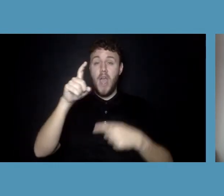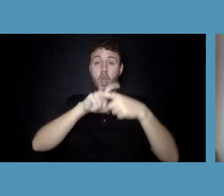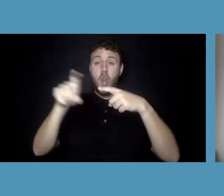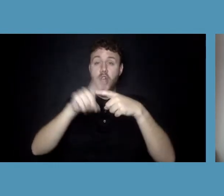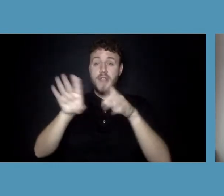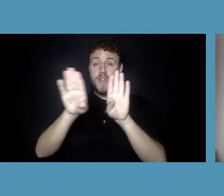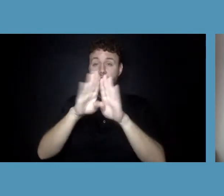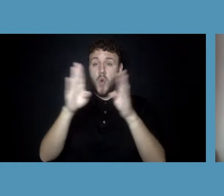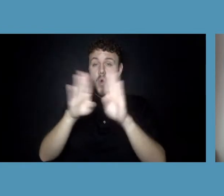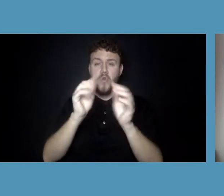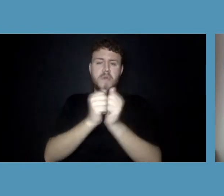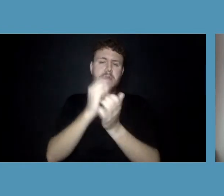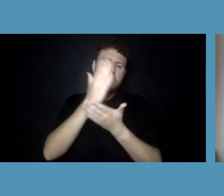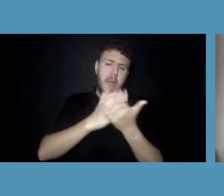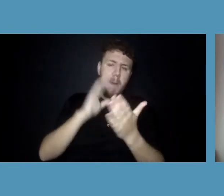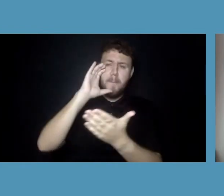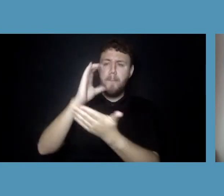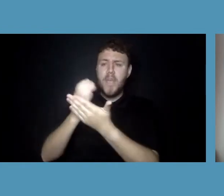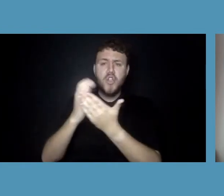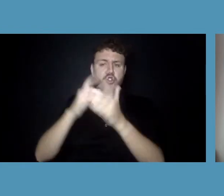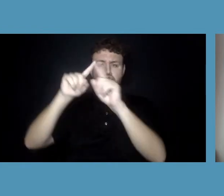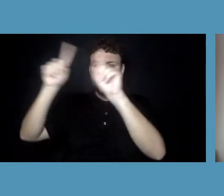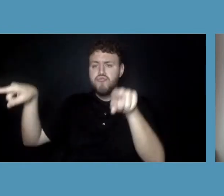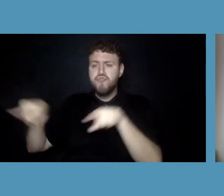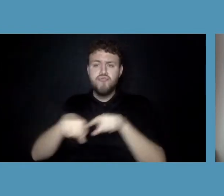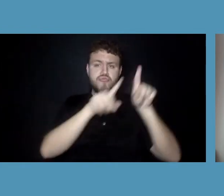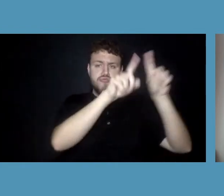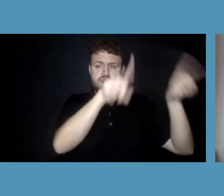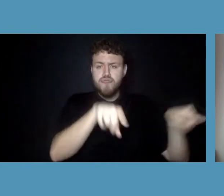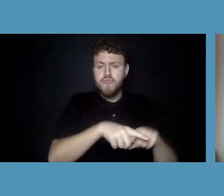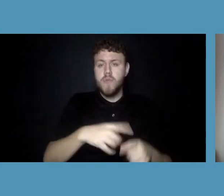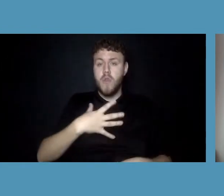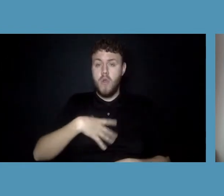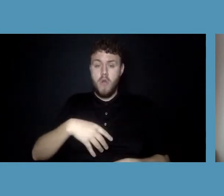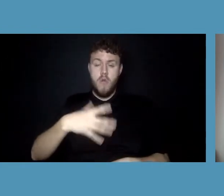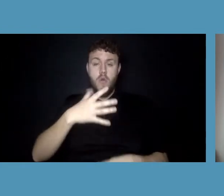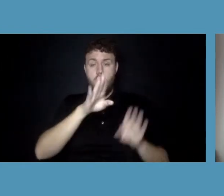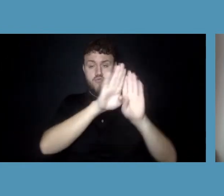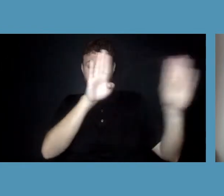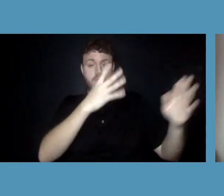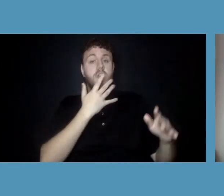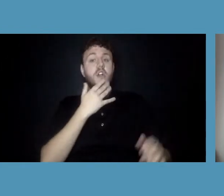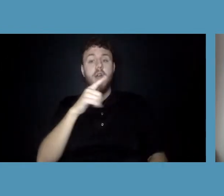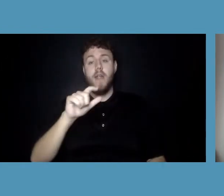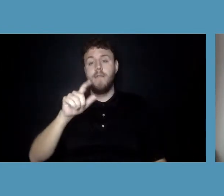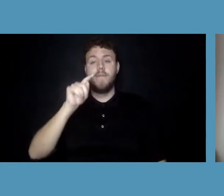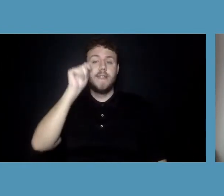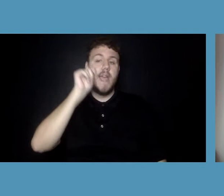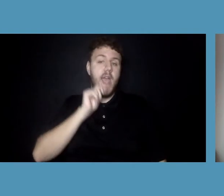some pictures hanging on the walls and the walk color is light tan. So I am the curator